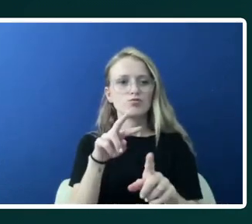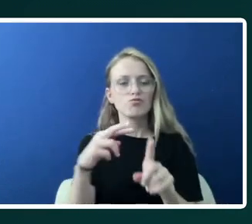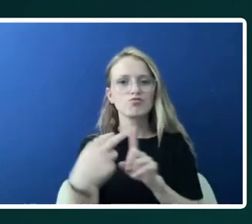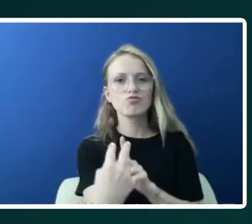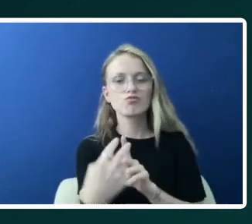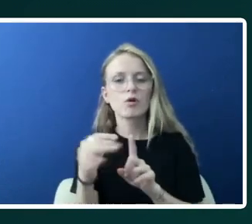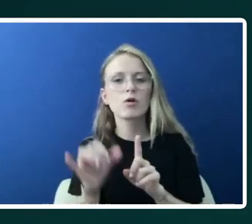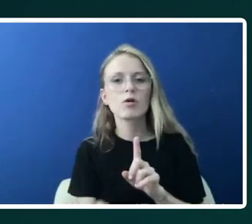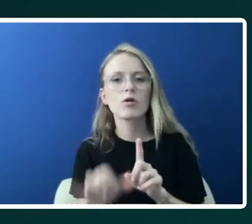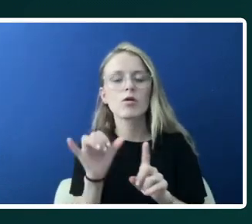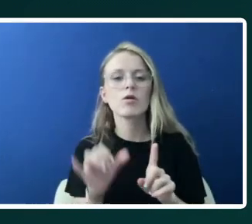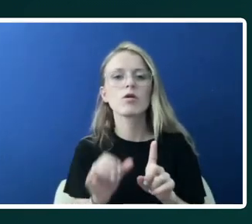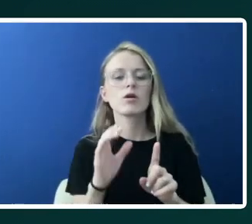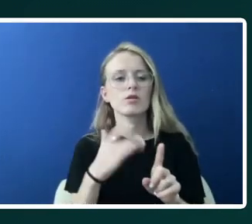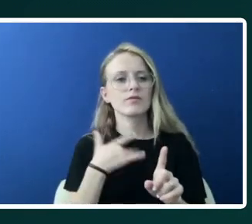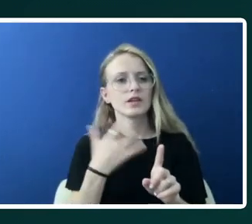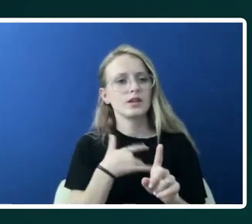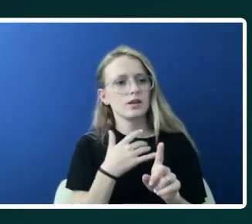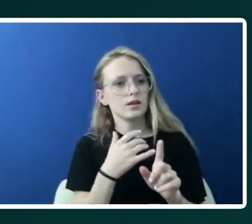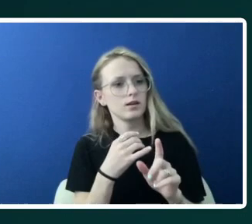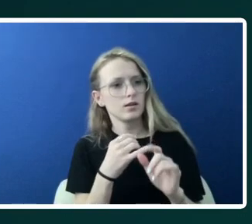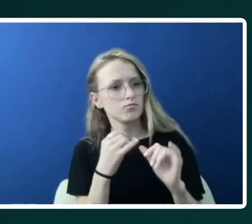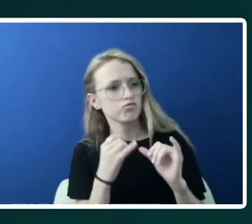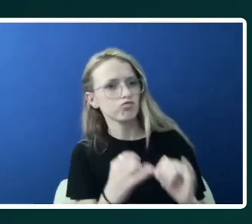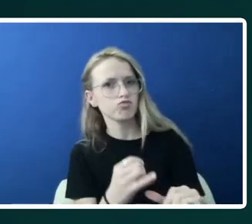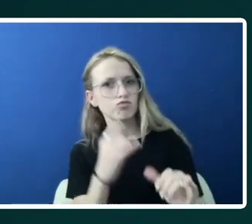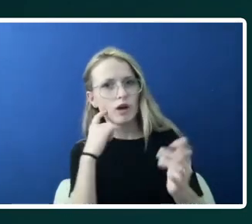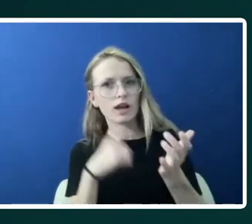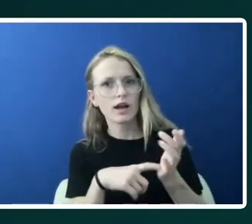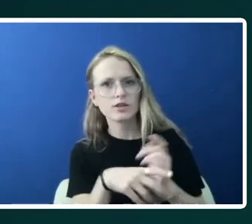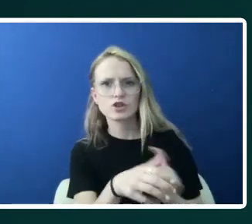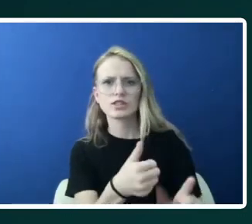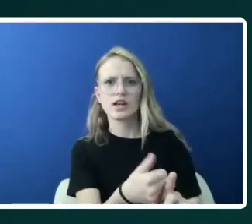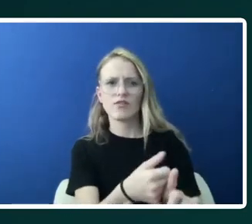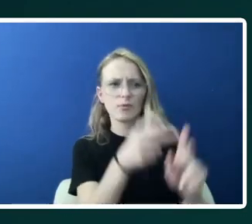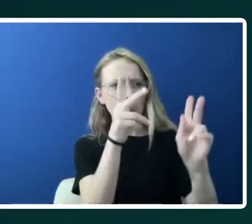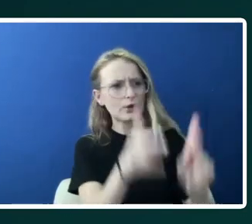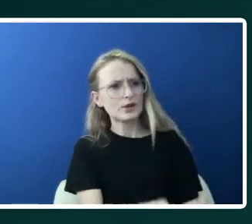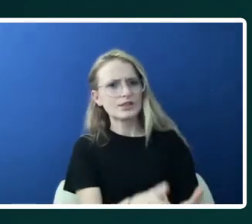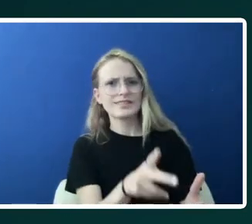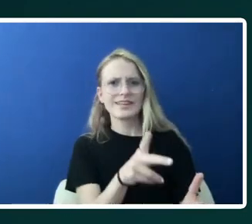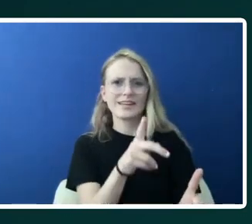recognize that she is a person and that everyone in the customer service industry is a person as